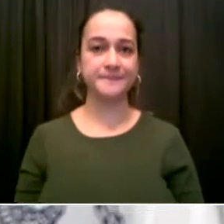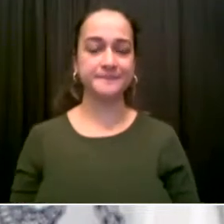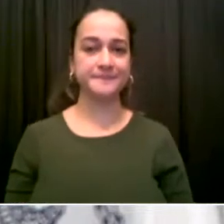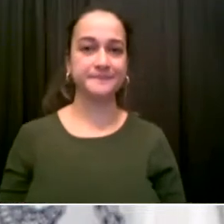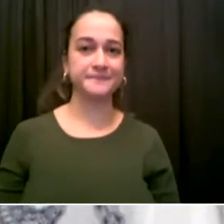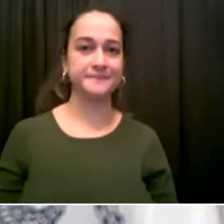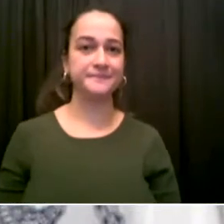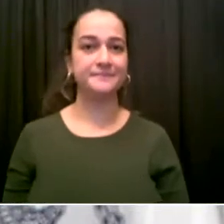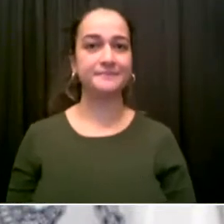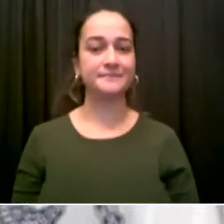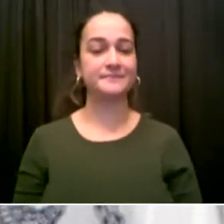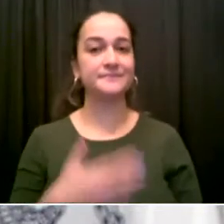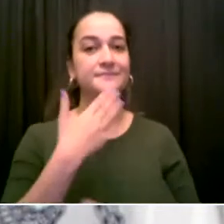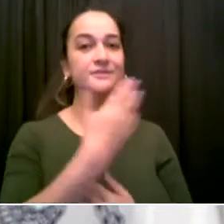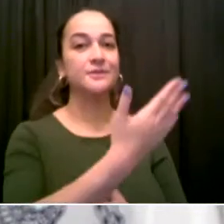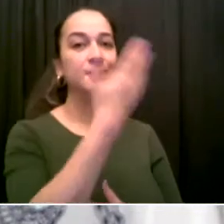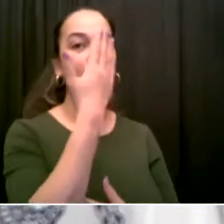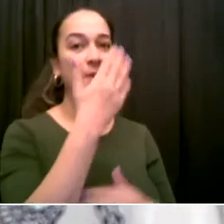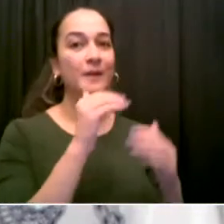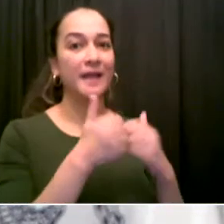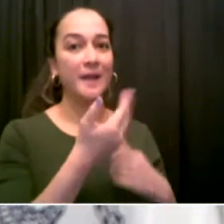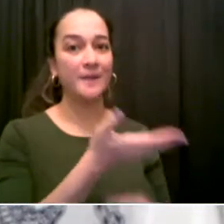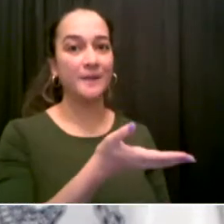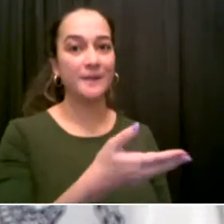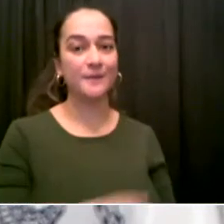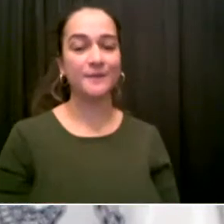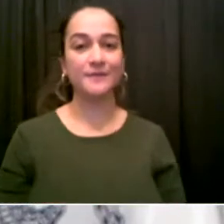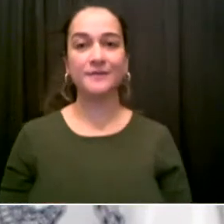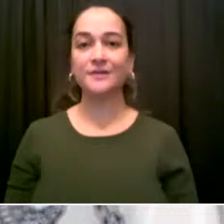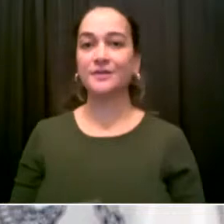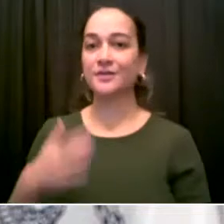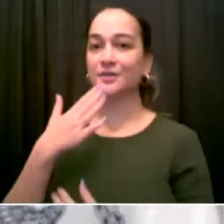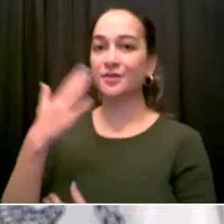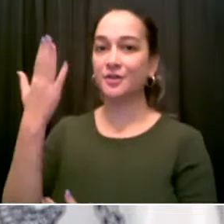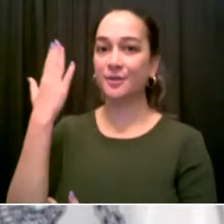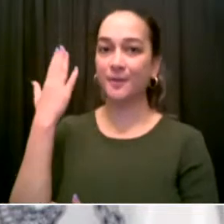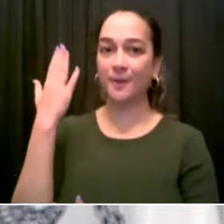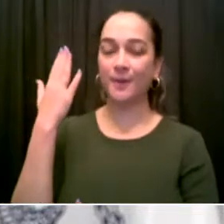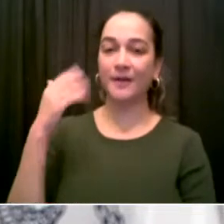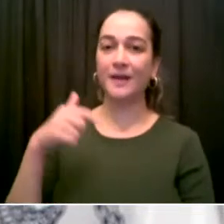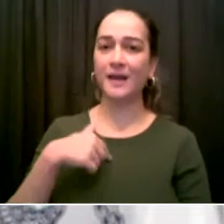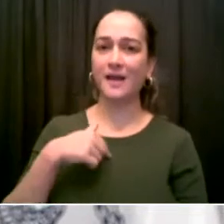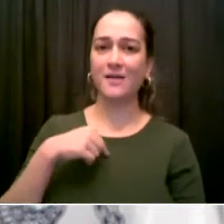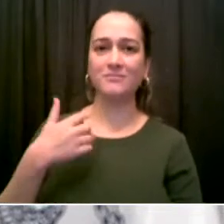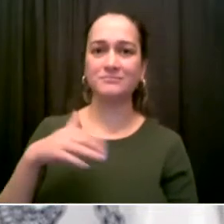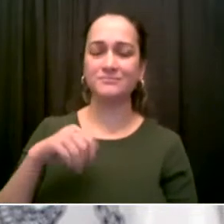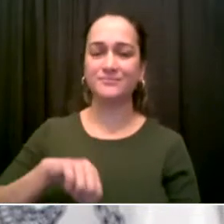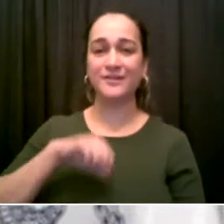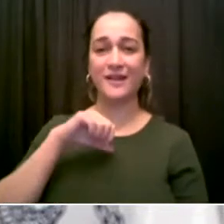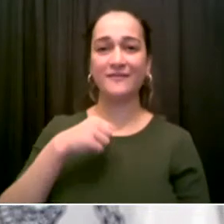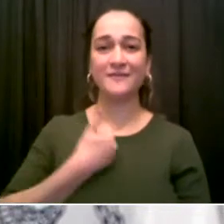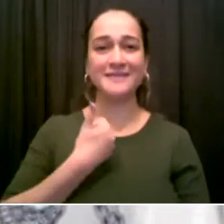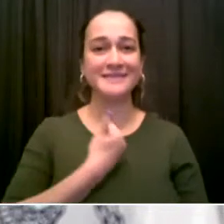OYU DOING TODAY? I'M ALL RIGHT , HENRY, HOW HAVE YOU BEEN?